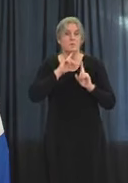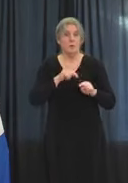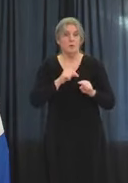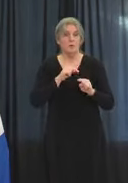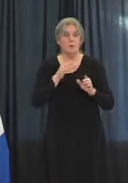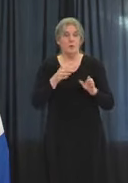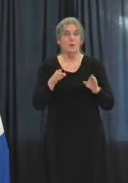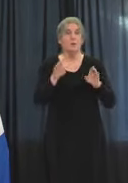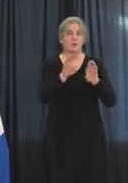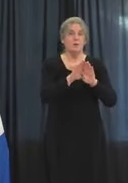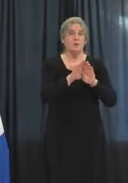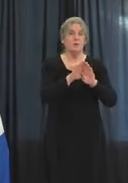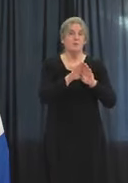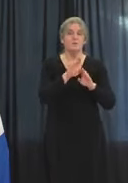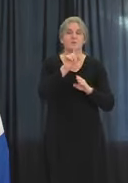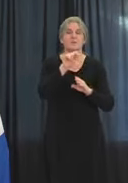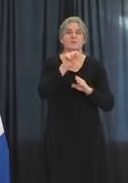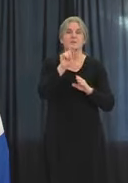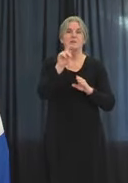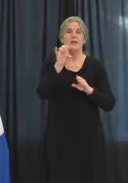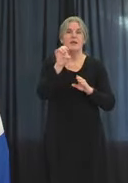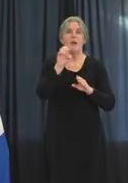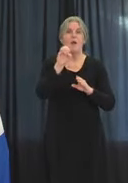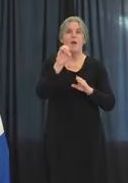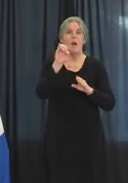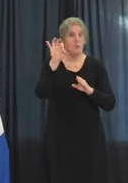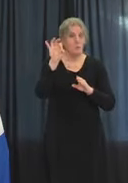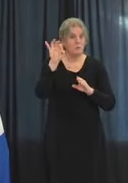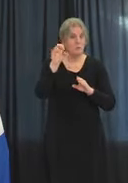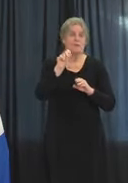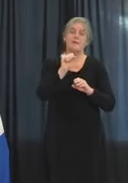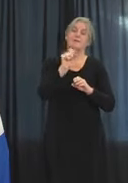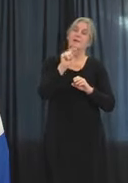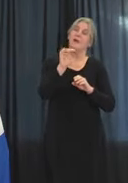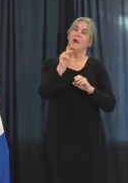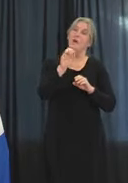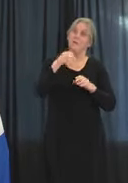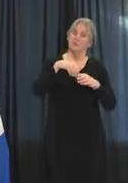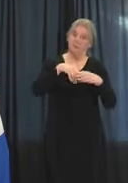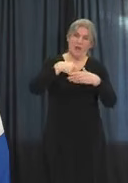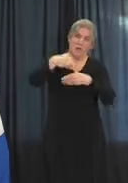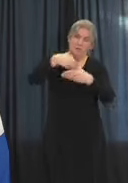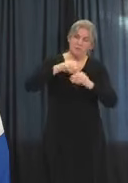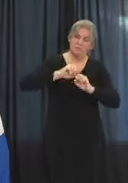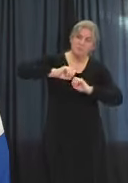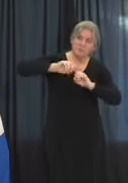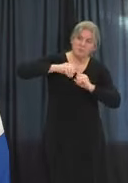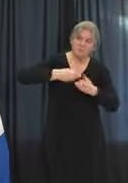and delivery, for bars to close, those were orders as was the order to close all personal